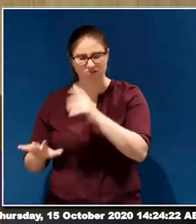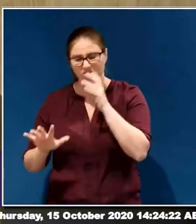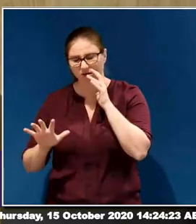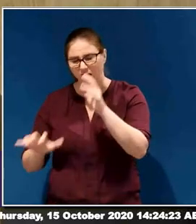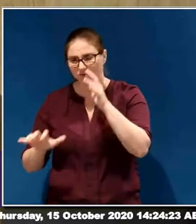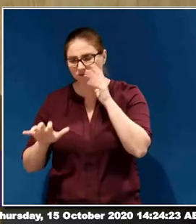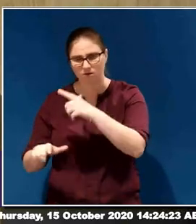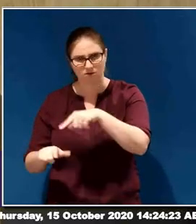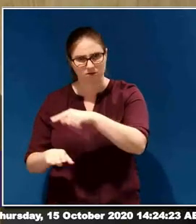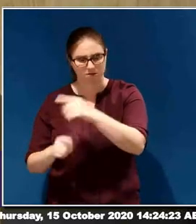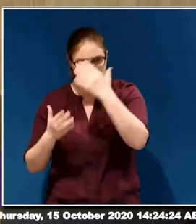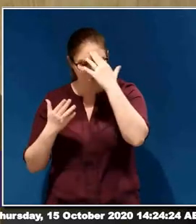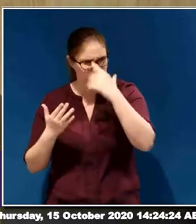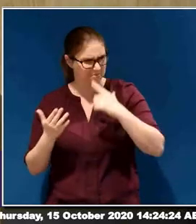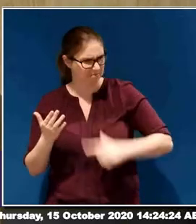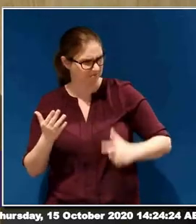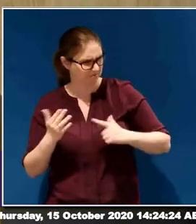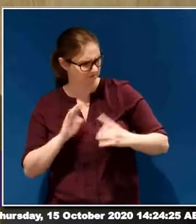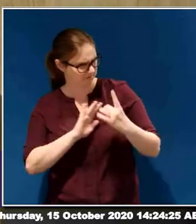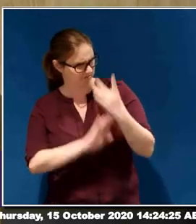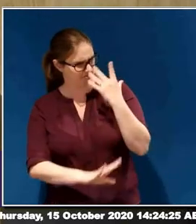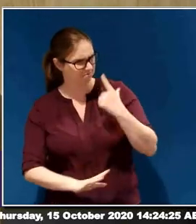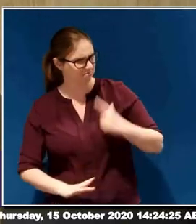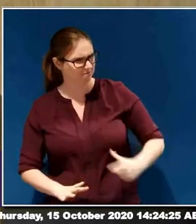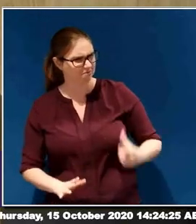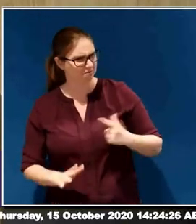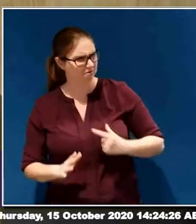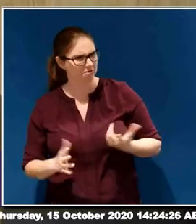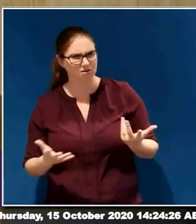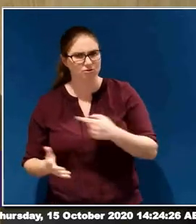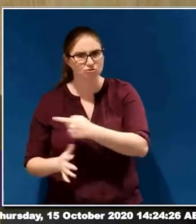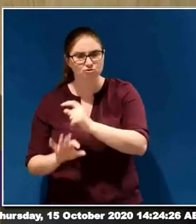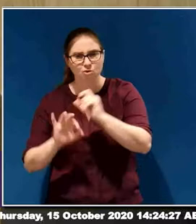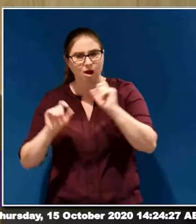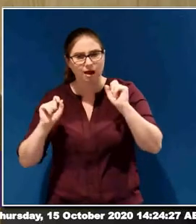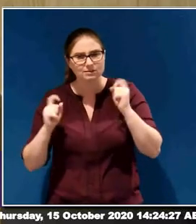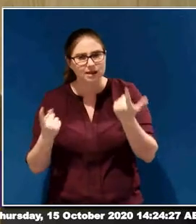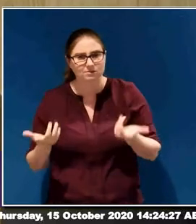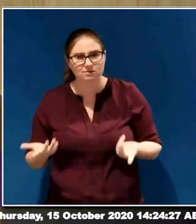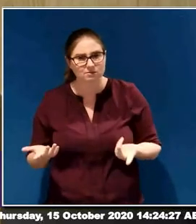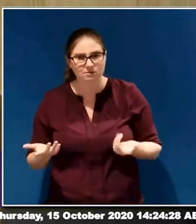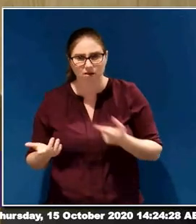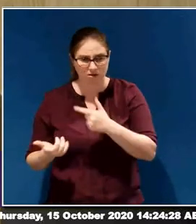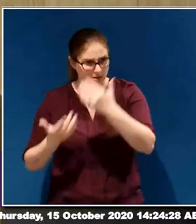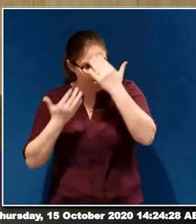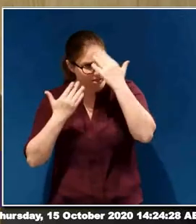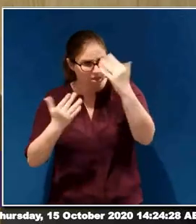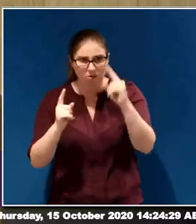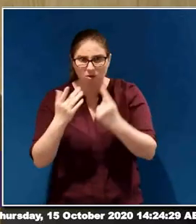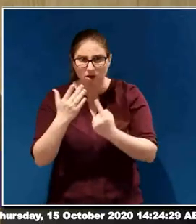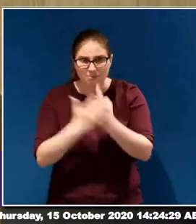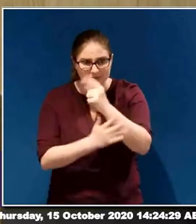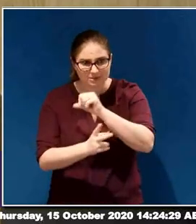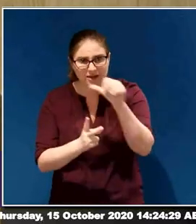The families have usually are at the point of total disempowerment and disengagement from the school because they've tried everything